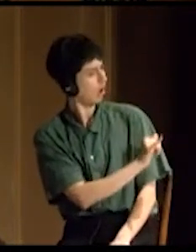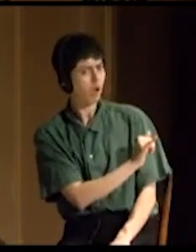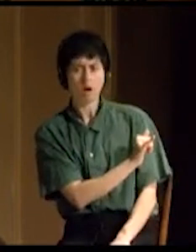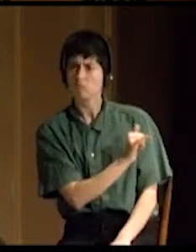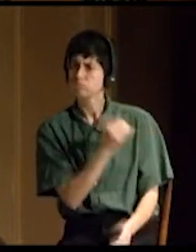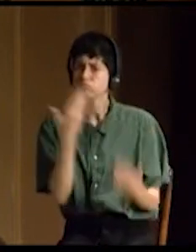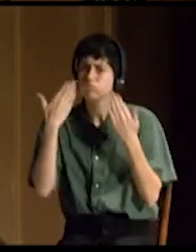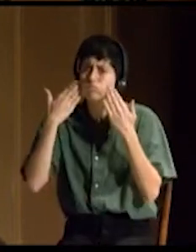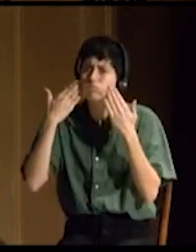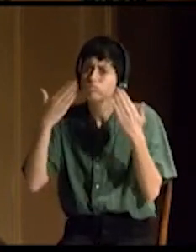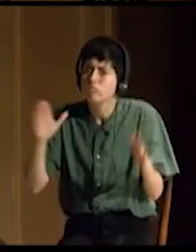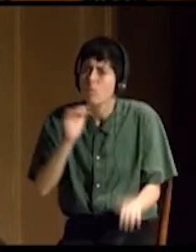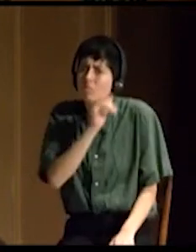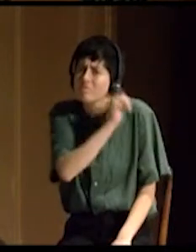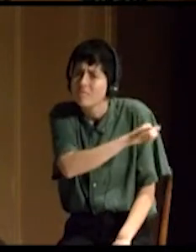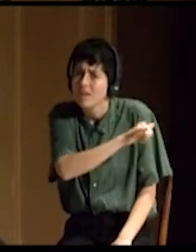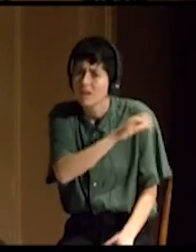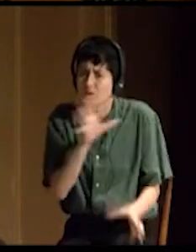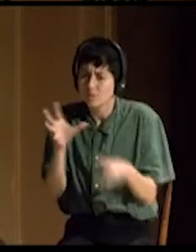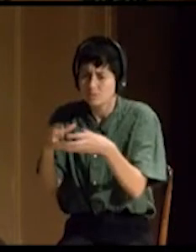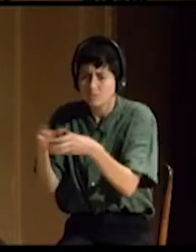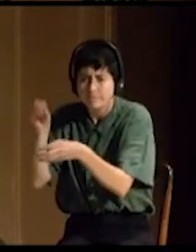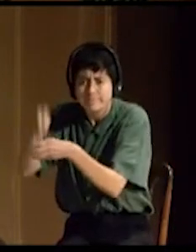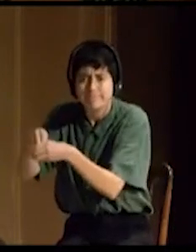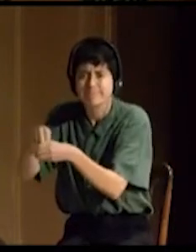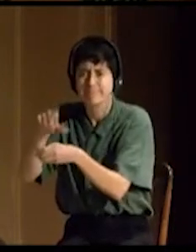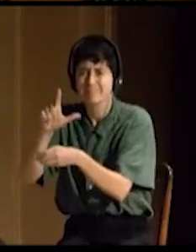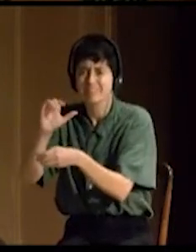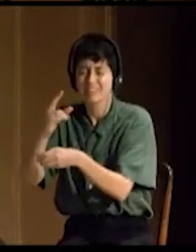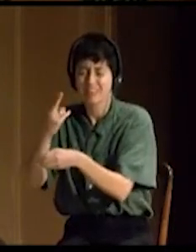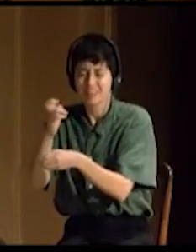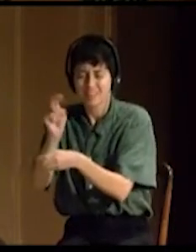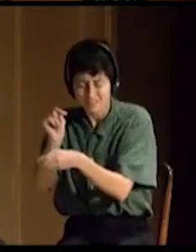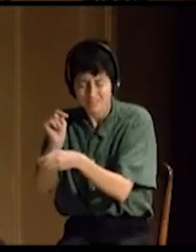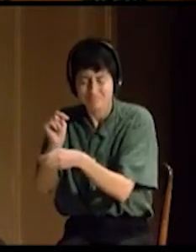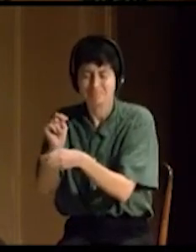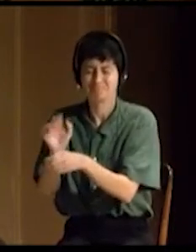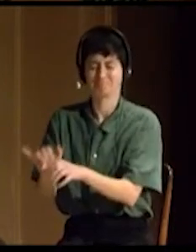that are not only basidiolichens, but they're also the only group